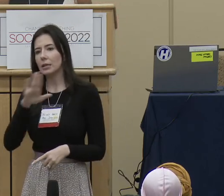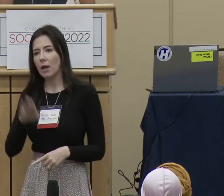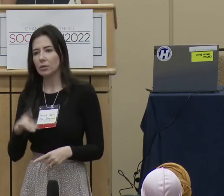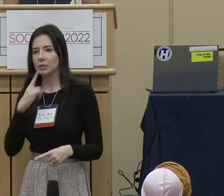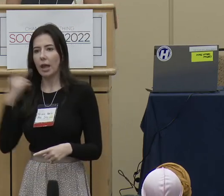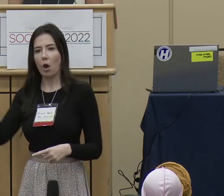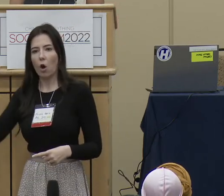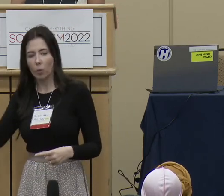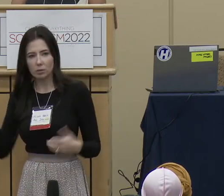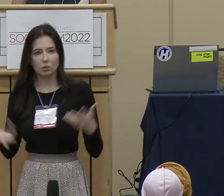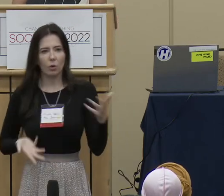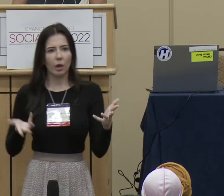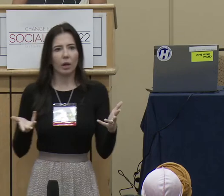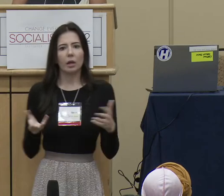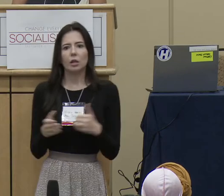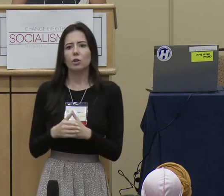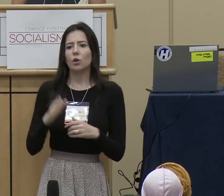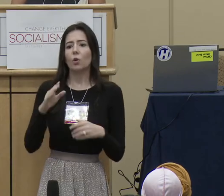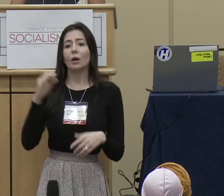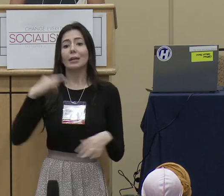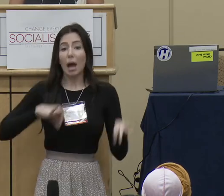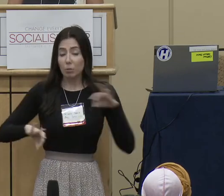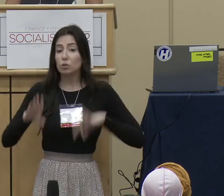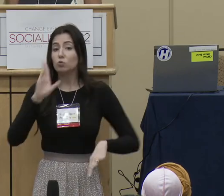never say always. Everything has a beginning, and everything